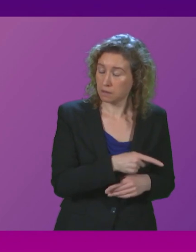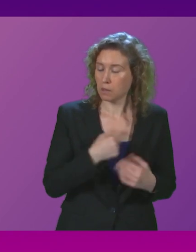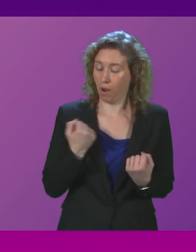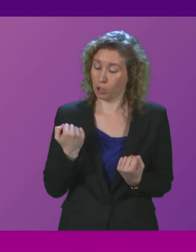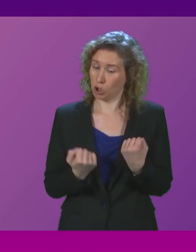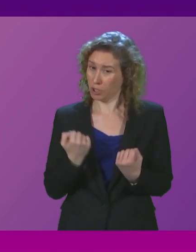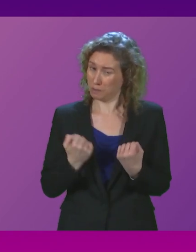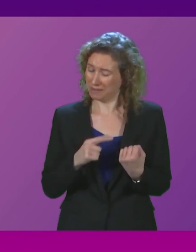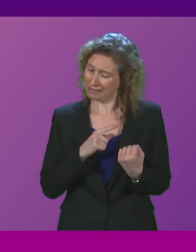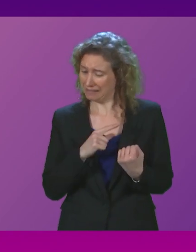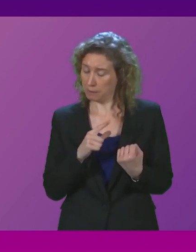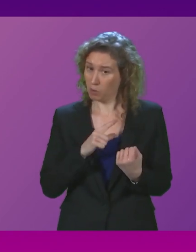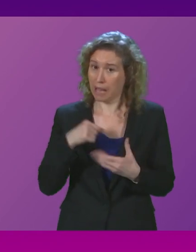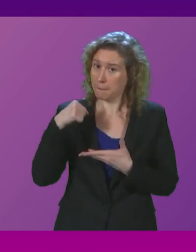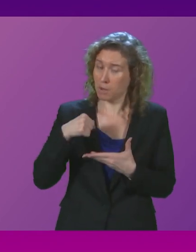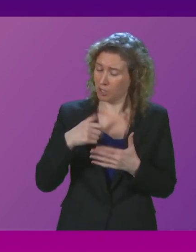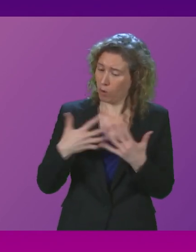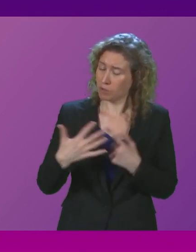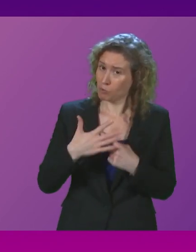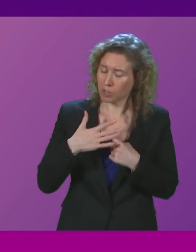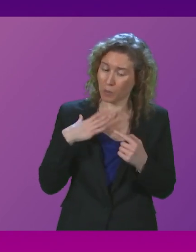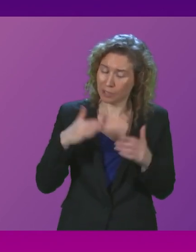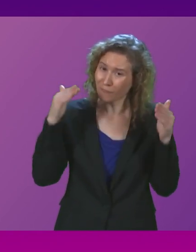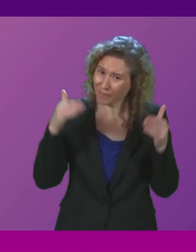so much pressure is that we need to focus as much as possible on increasing people’s